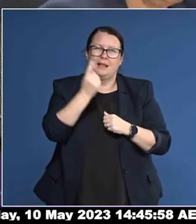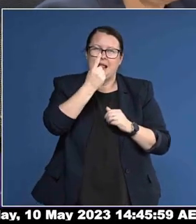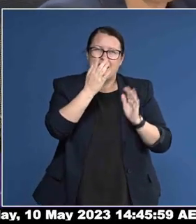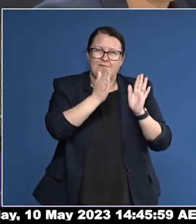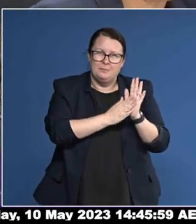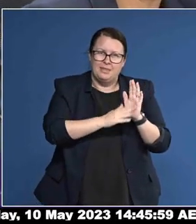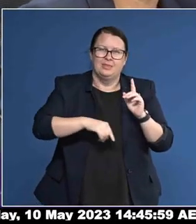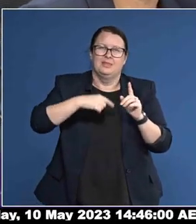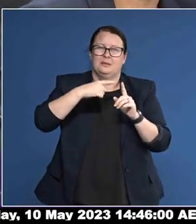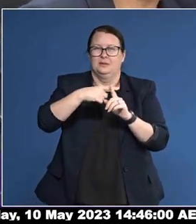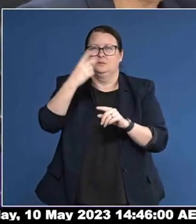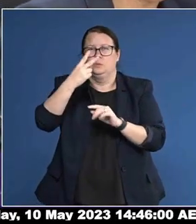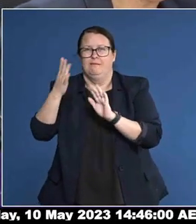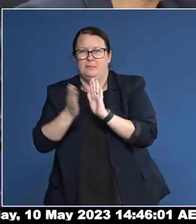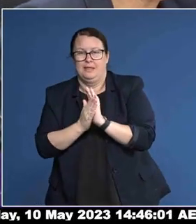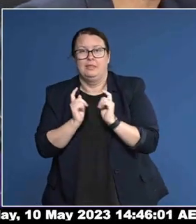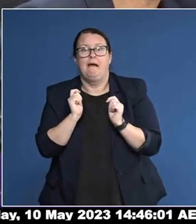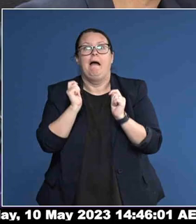from when you received the report.